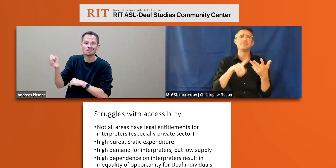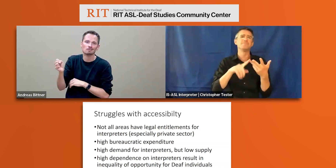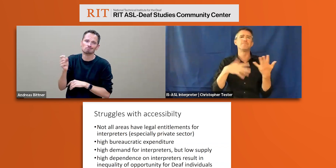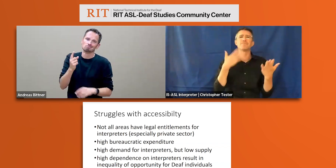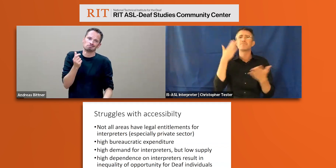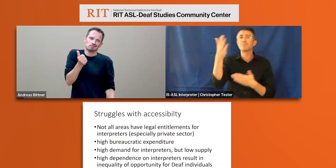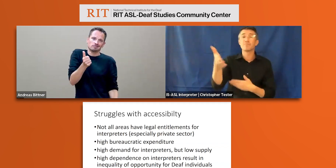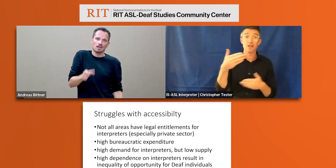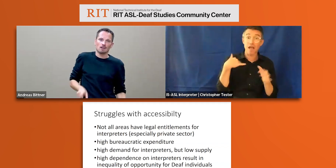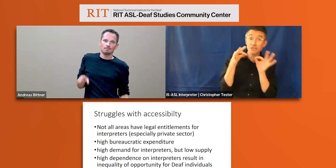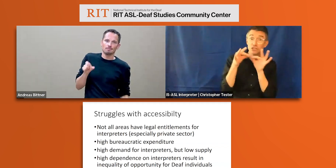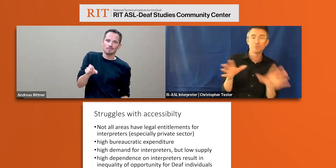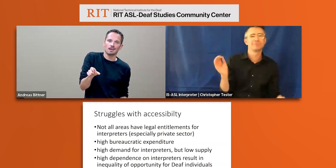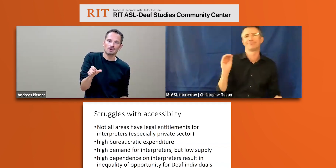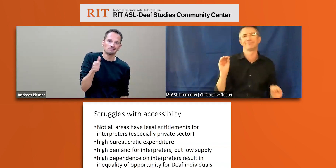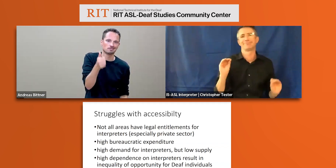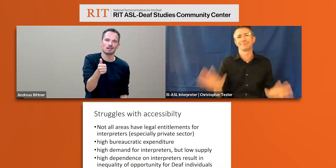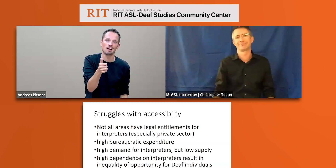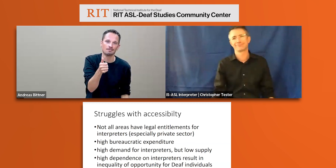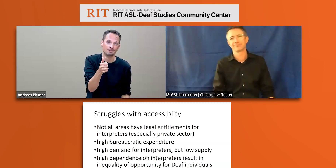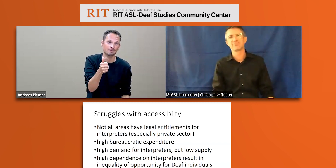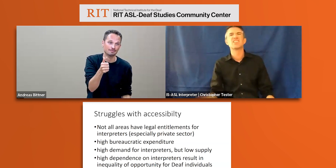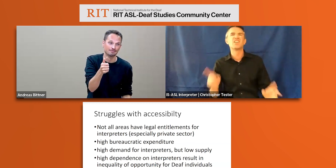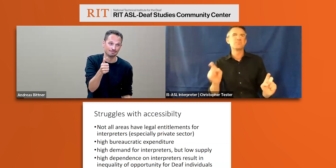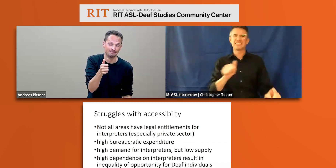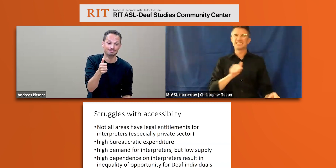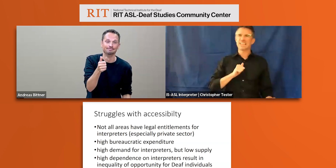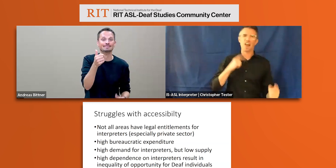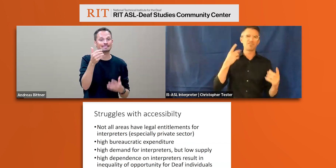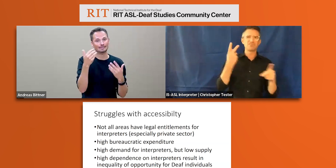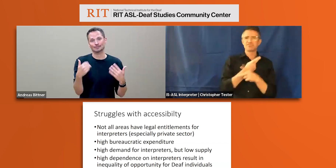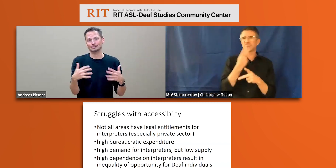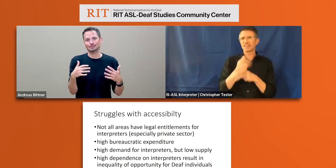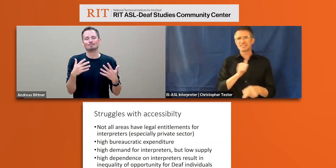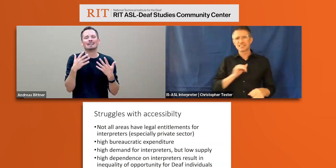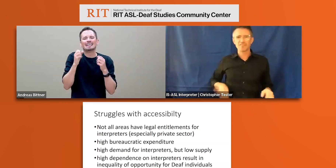or go to a wedding, there aren't interpreters provided.